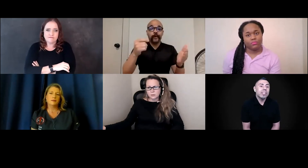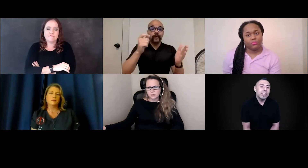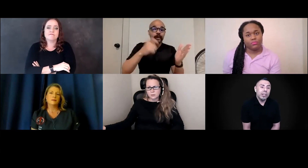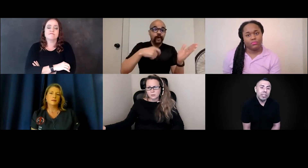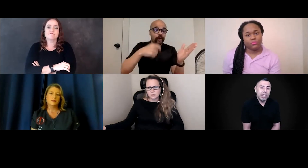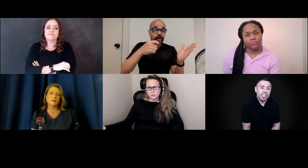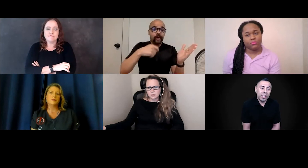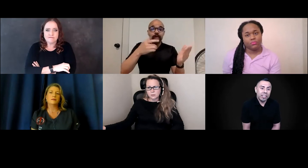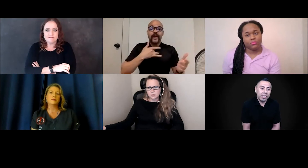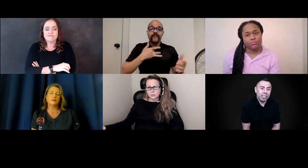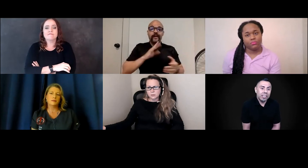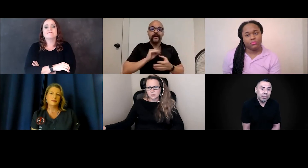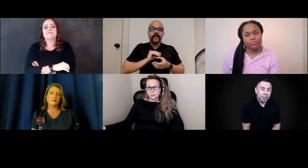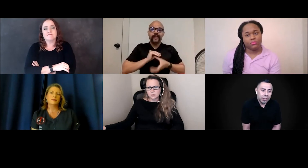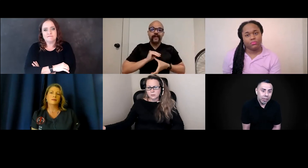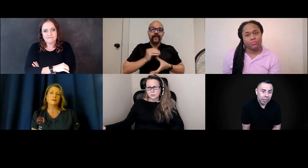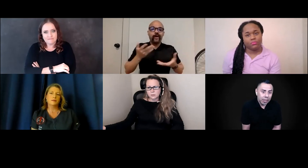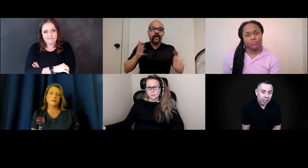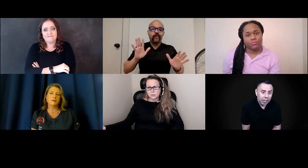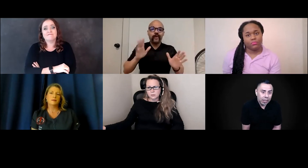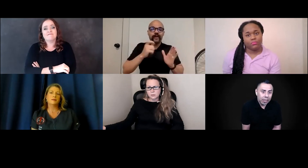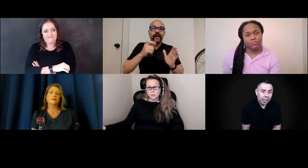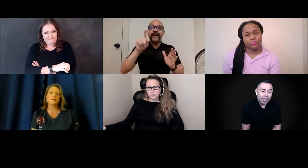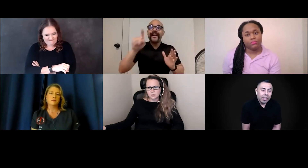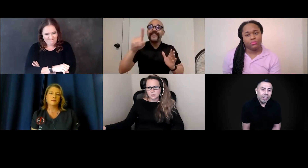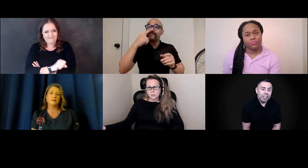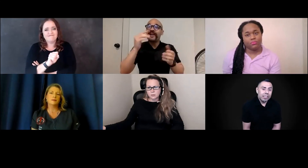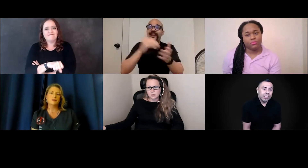Then they realized they were satisfying the need.